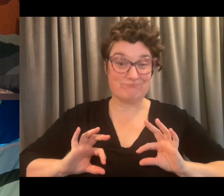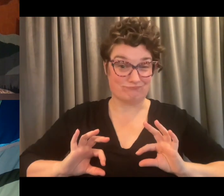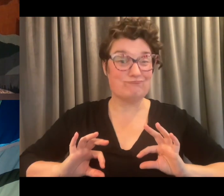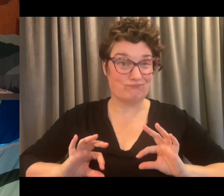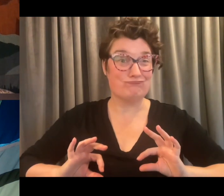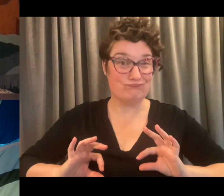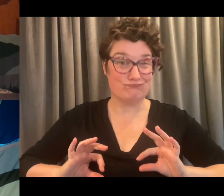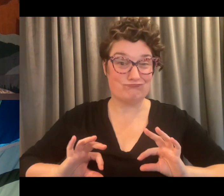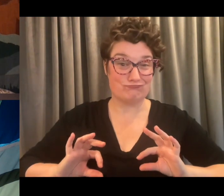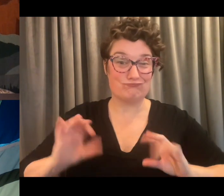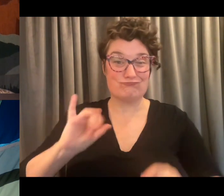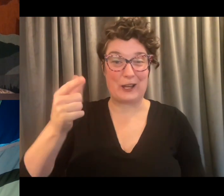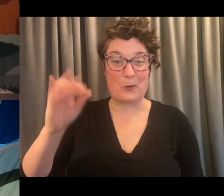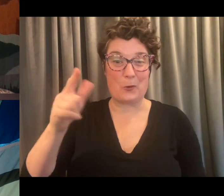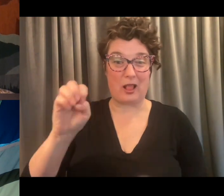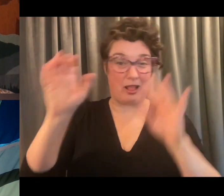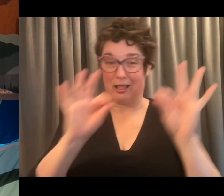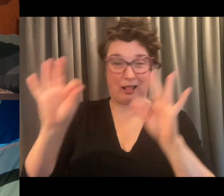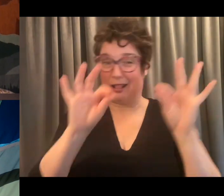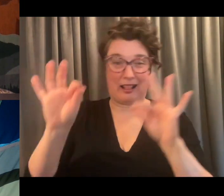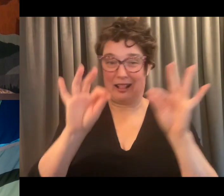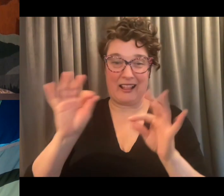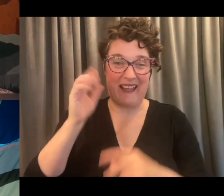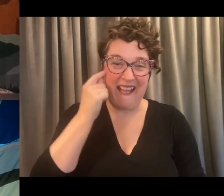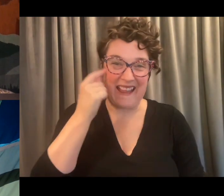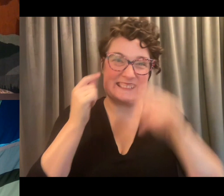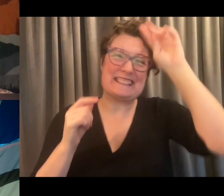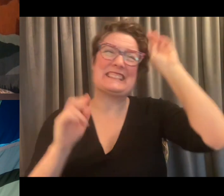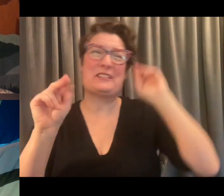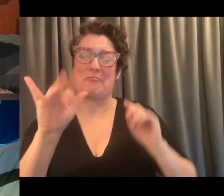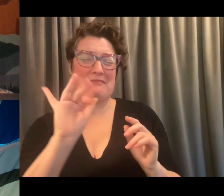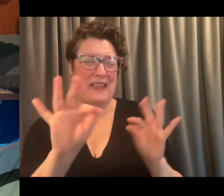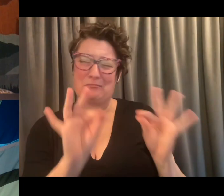Nomy: It's so Rebekah, I love it. Oh my gosh.